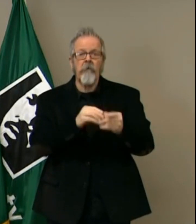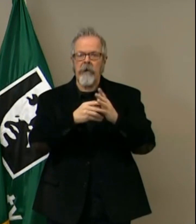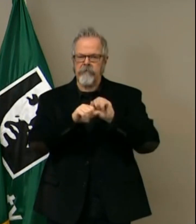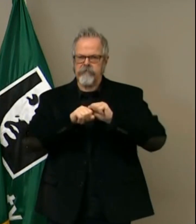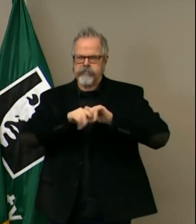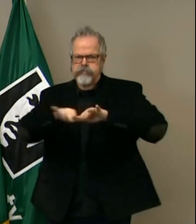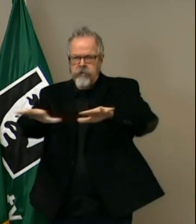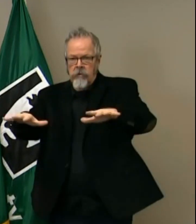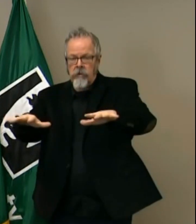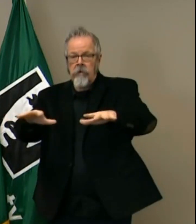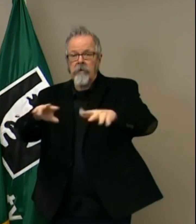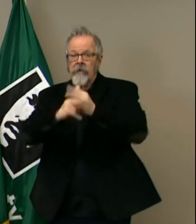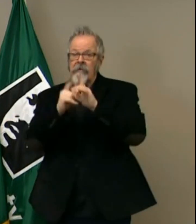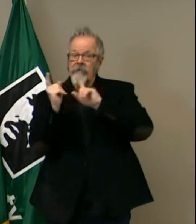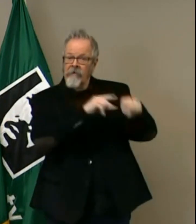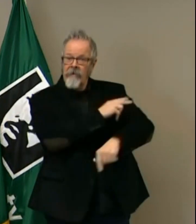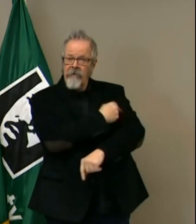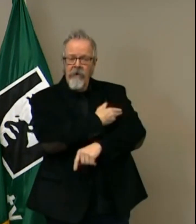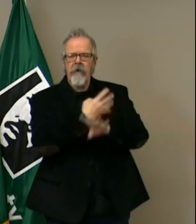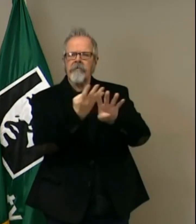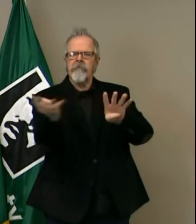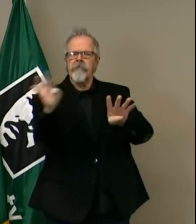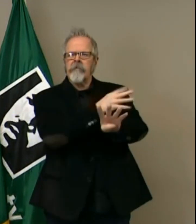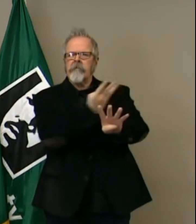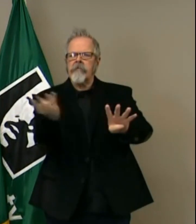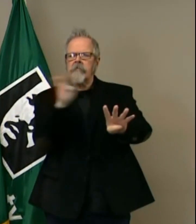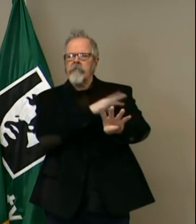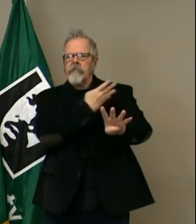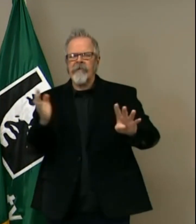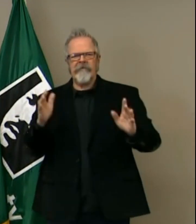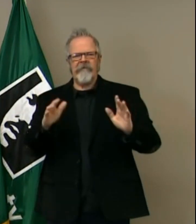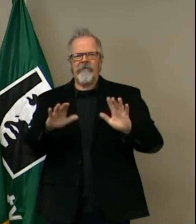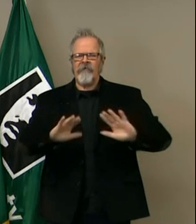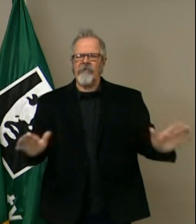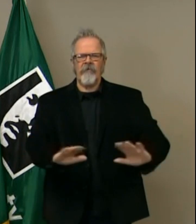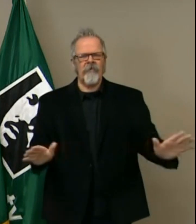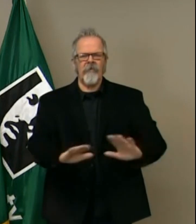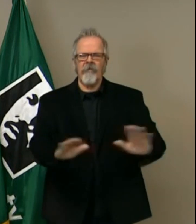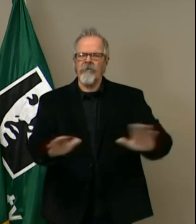you have really non necessary surgery that could be delayed without a risk to